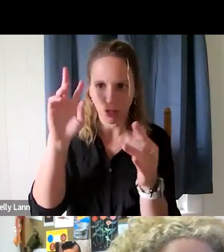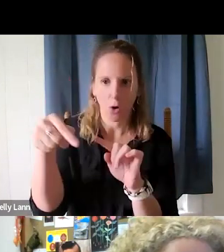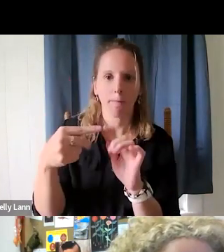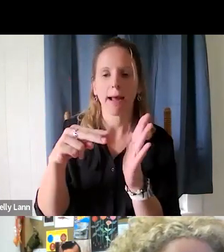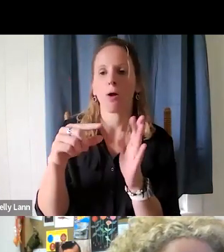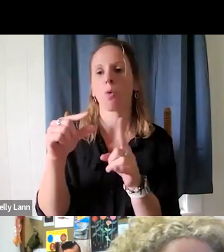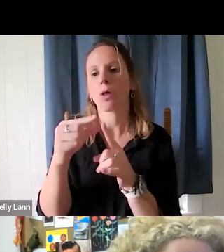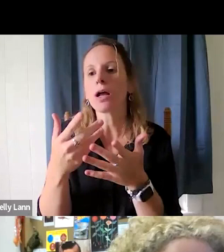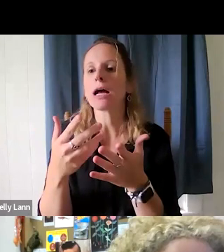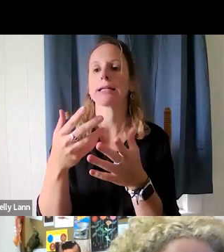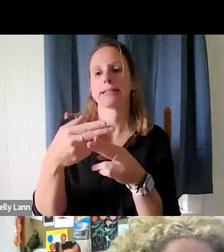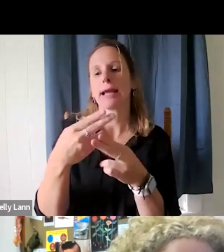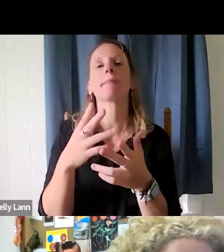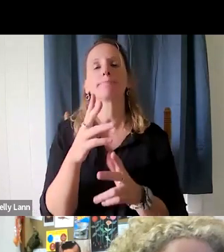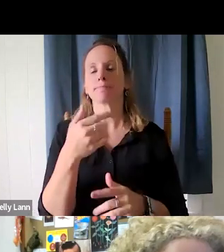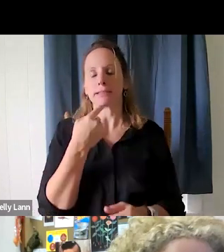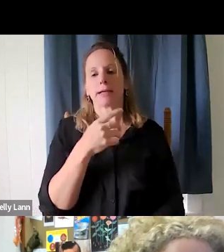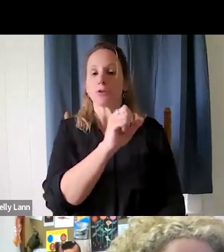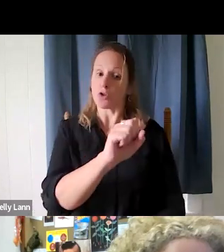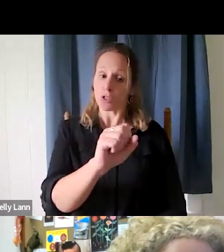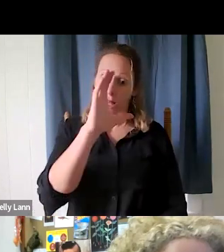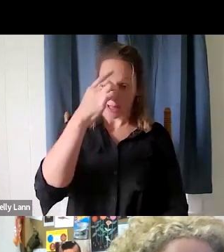I would just say Social Security is looking for...